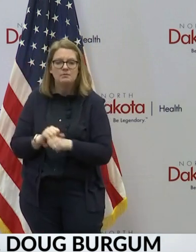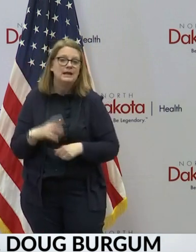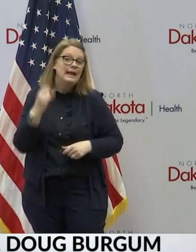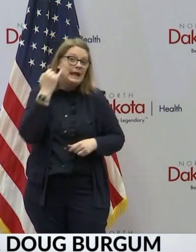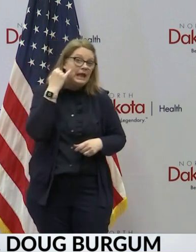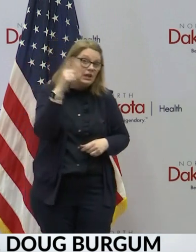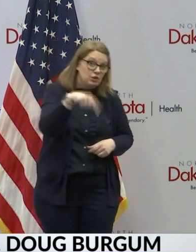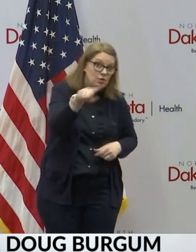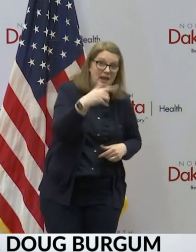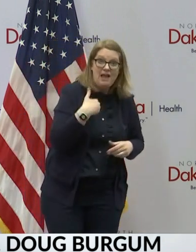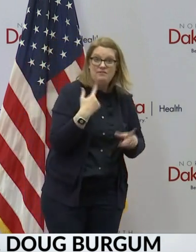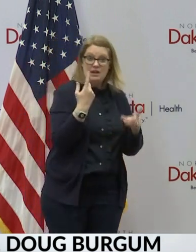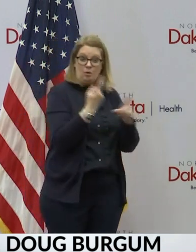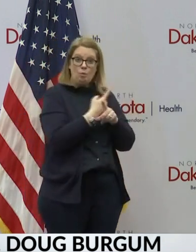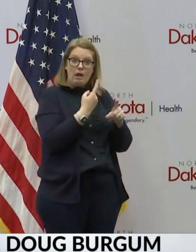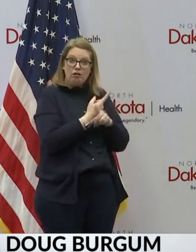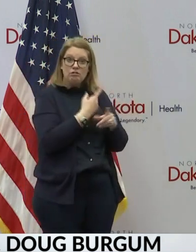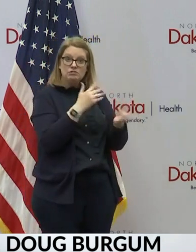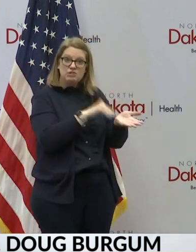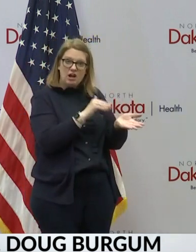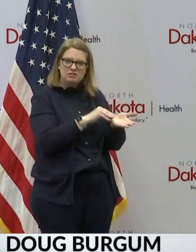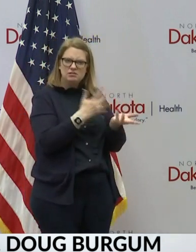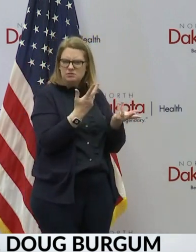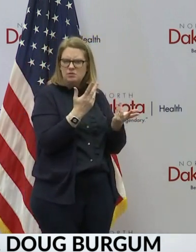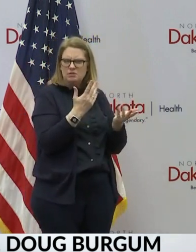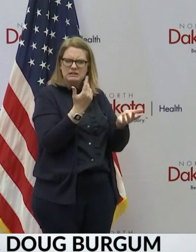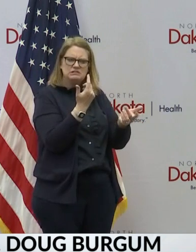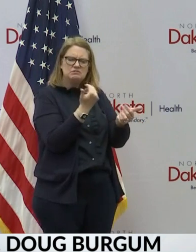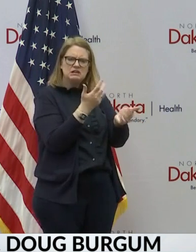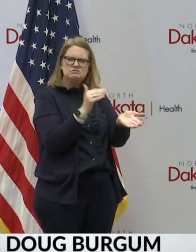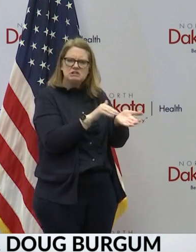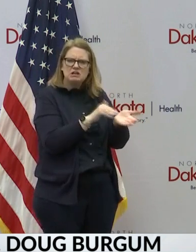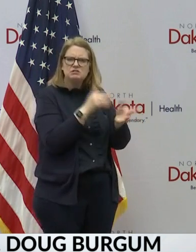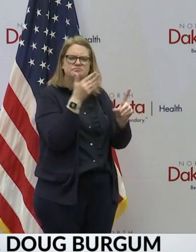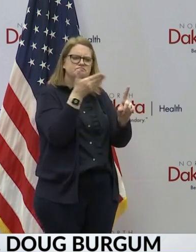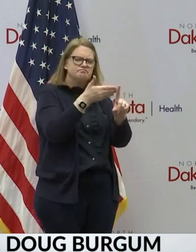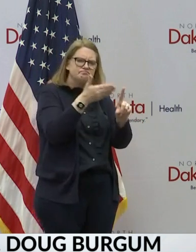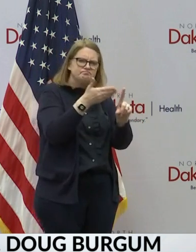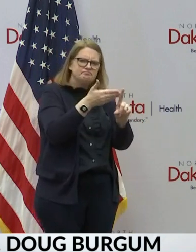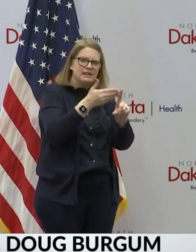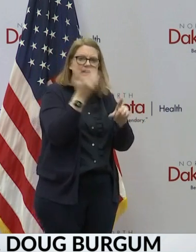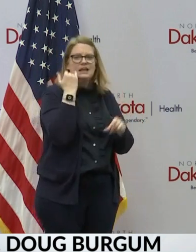THEY OPERATE A HOMELESS CLINIC, AND THEY DO A FANTASTIC JOB OF ALL THAT, BUT IF YOU HAVE A